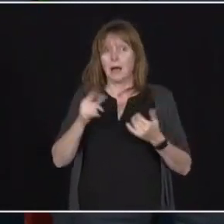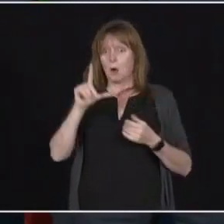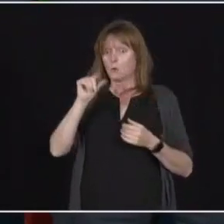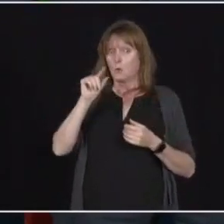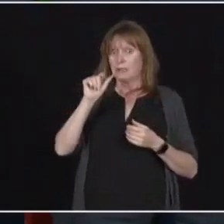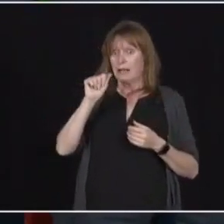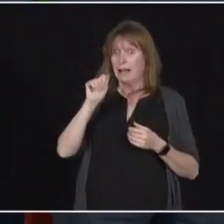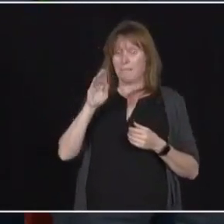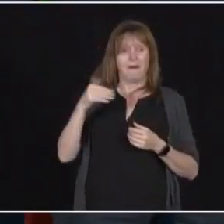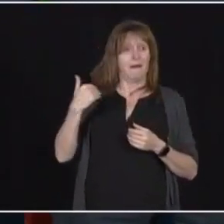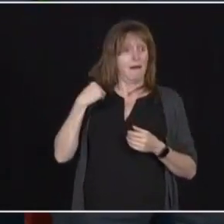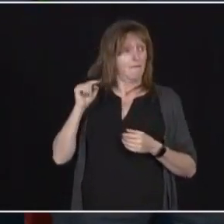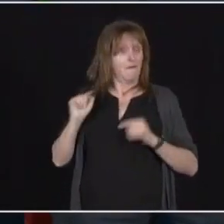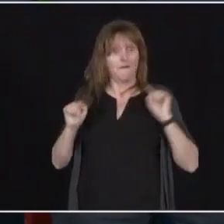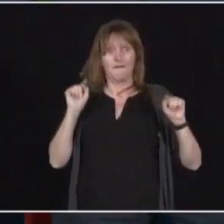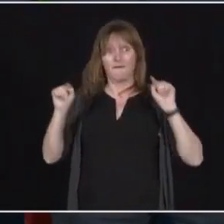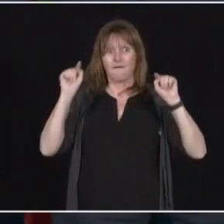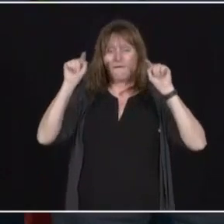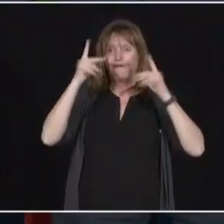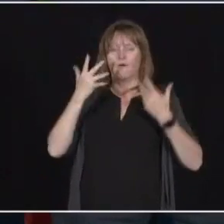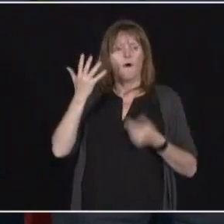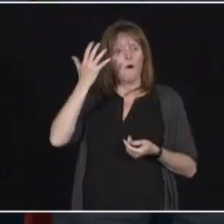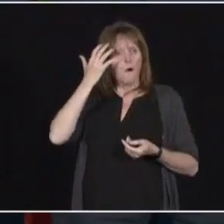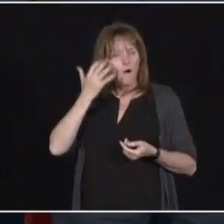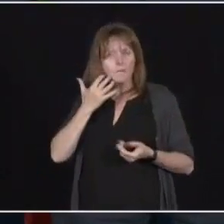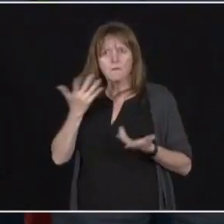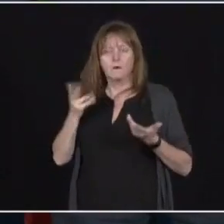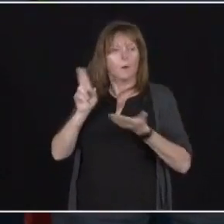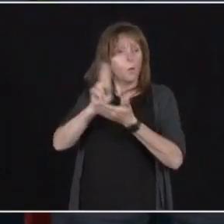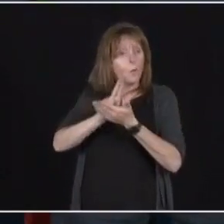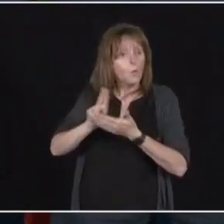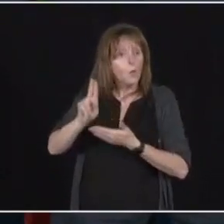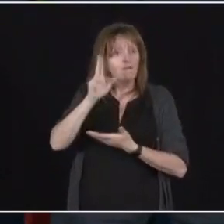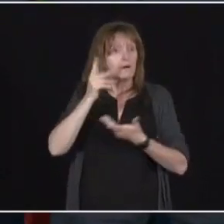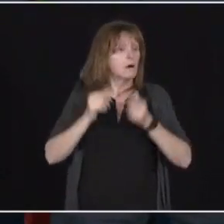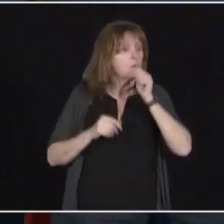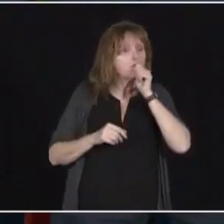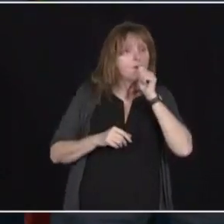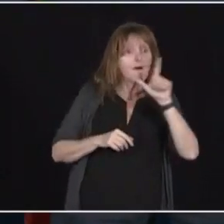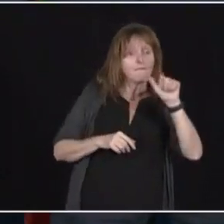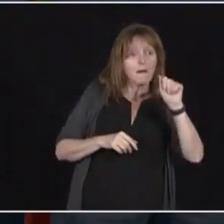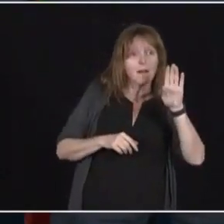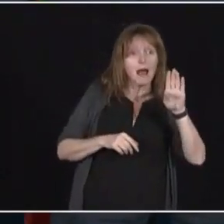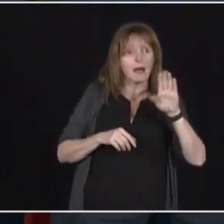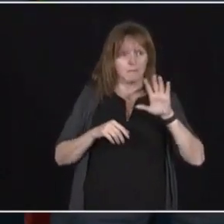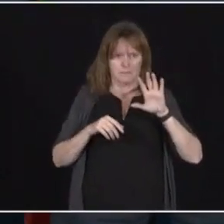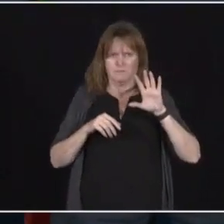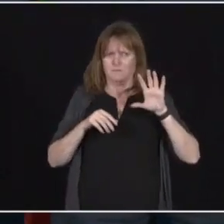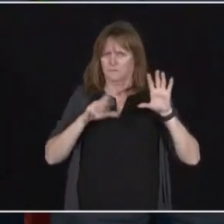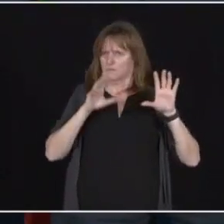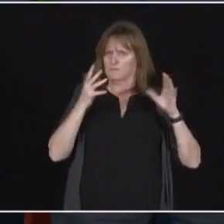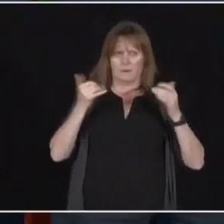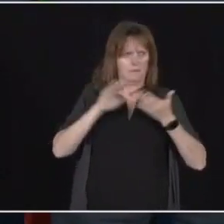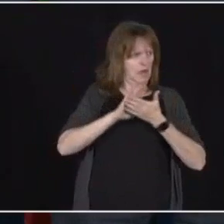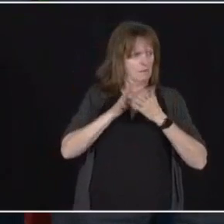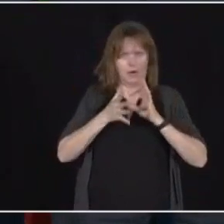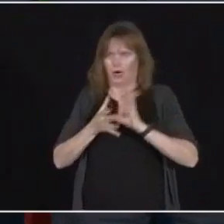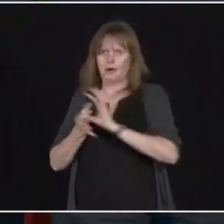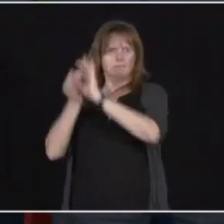Clearly, that was not enough and so we increased the lab capacity, so they are now over 20 laps that are interconnected including hospital labs, university labs, and